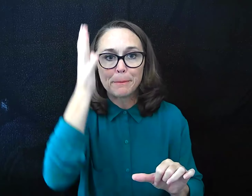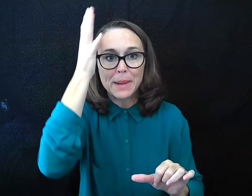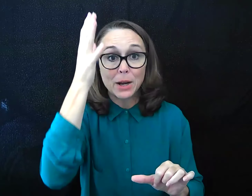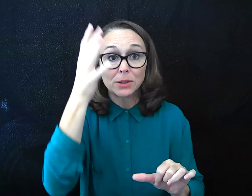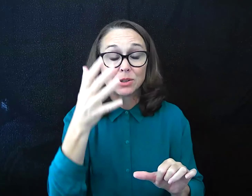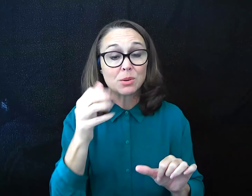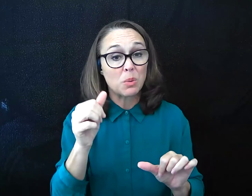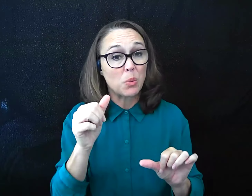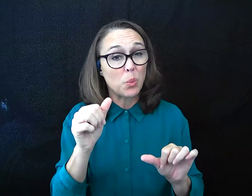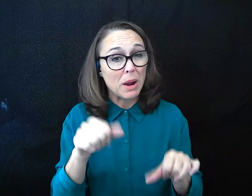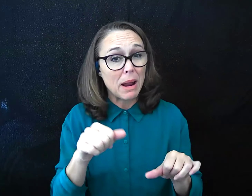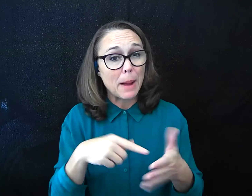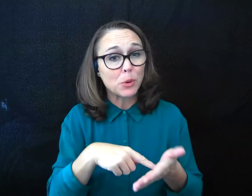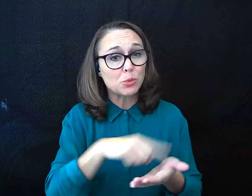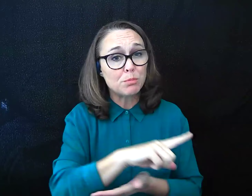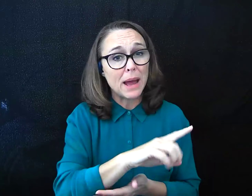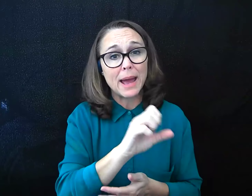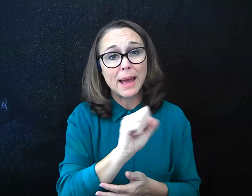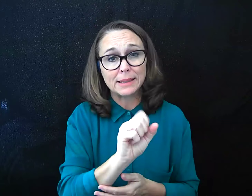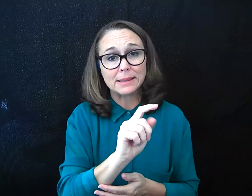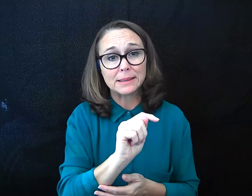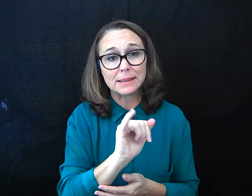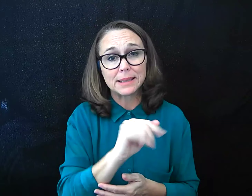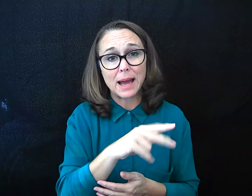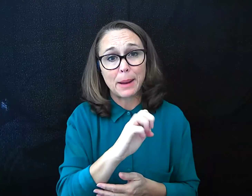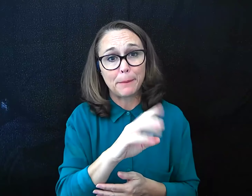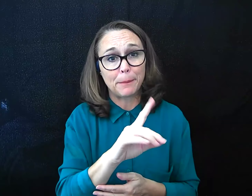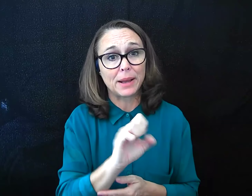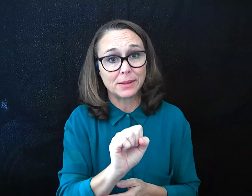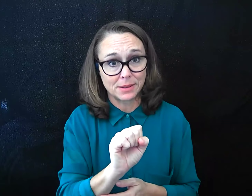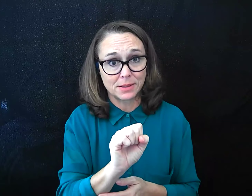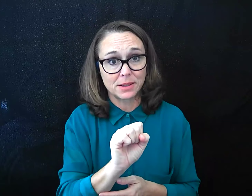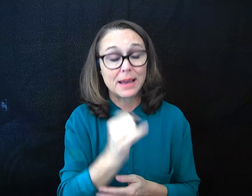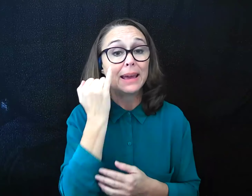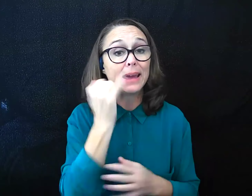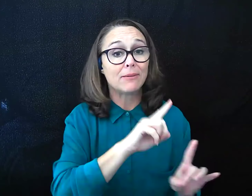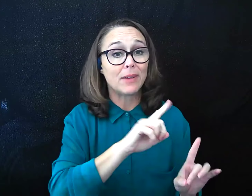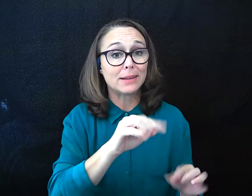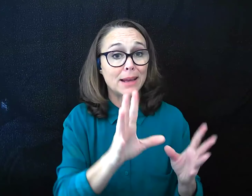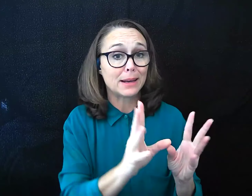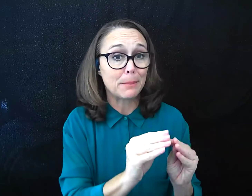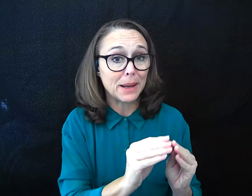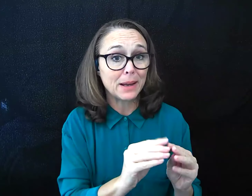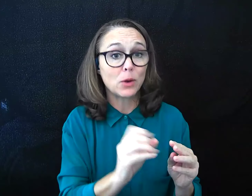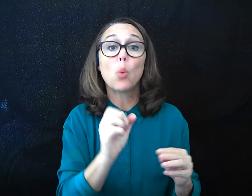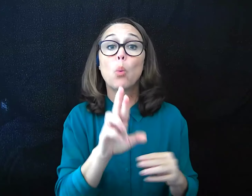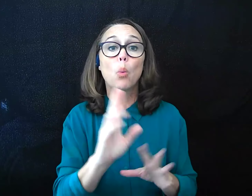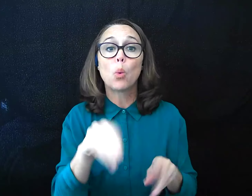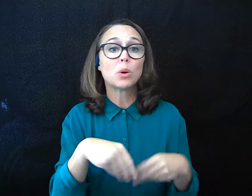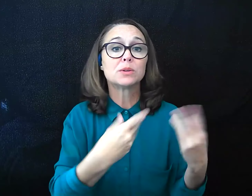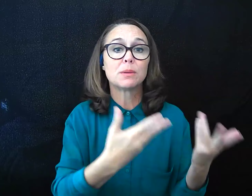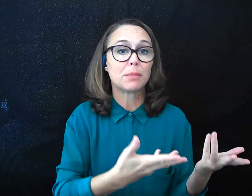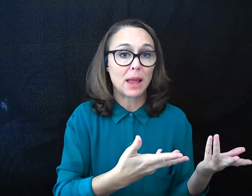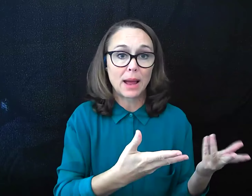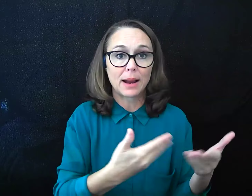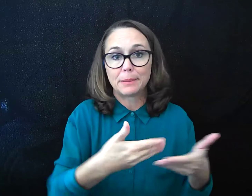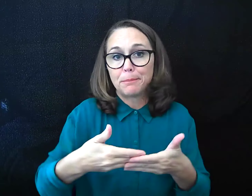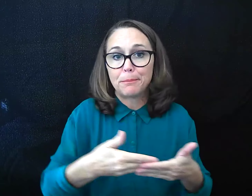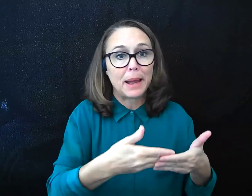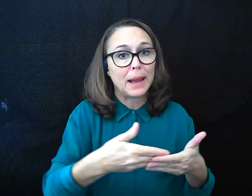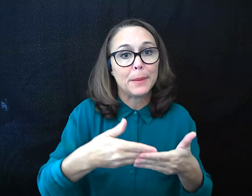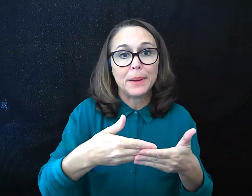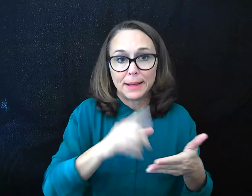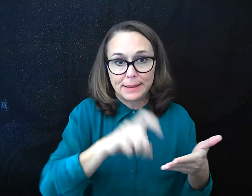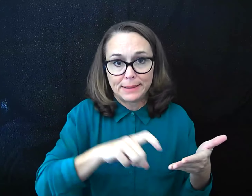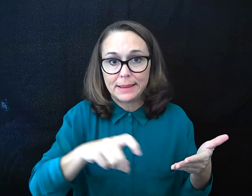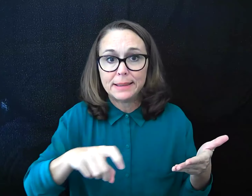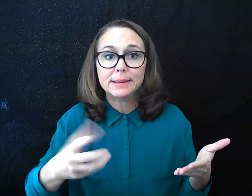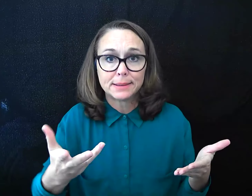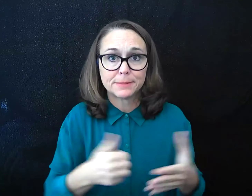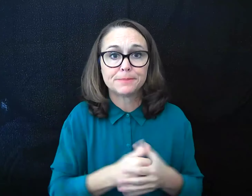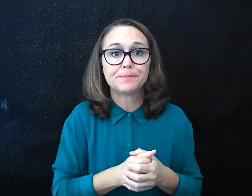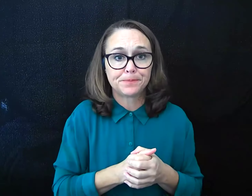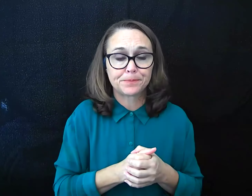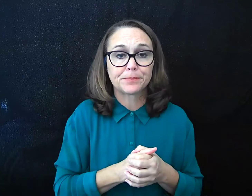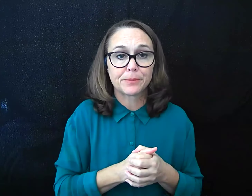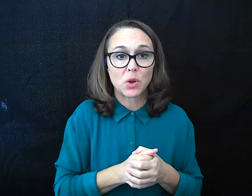stipends whenever they attended meetings or we supplied baby-sitting if we didn't have stipends